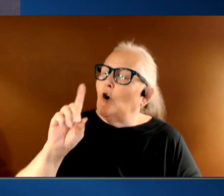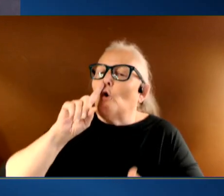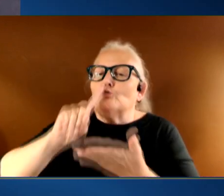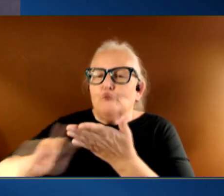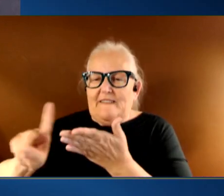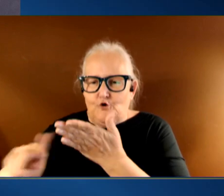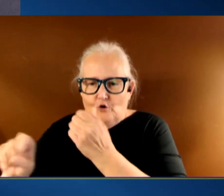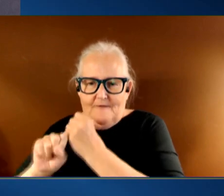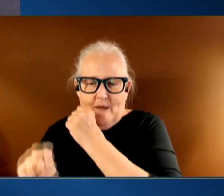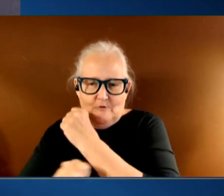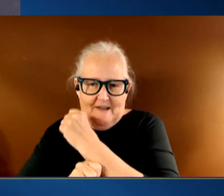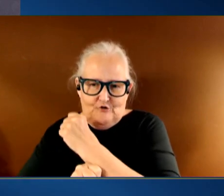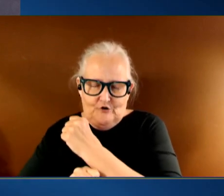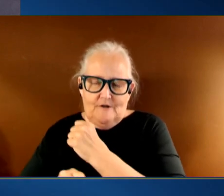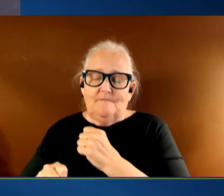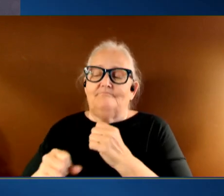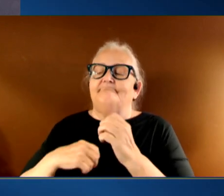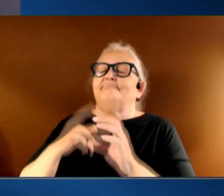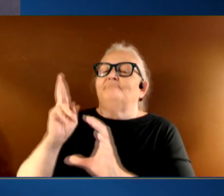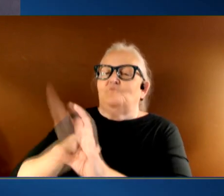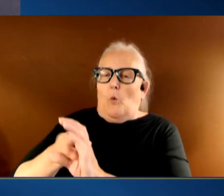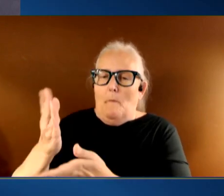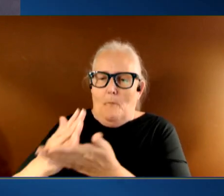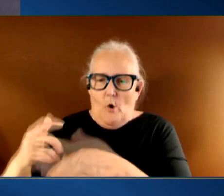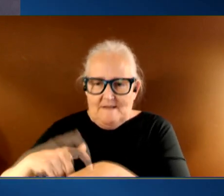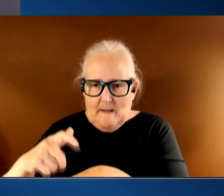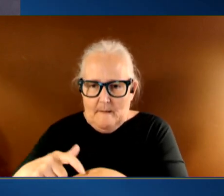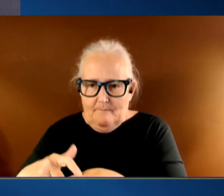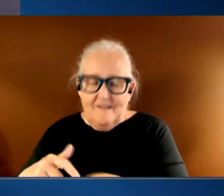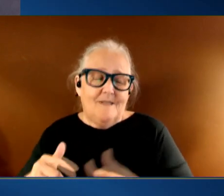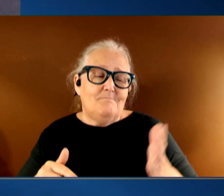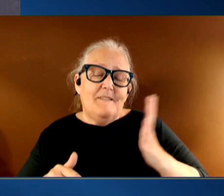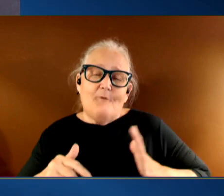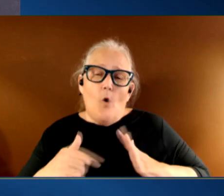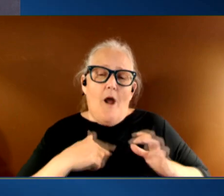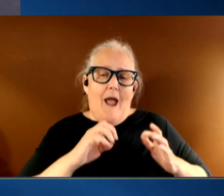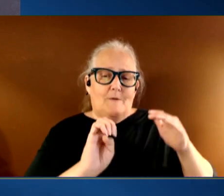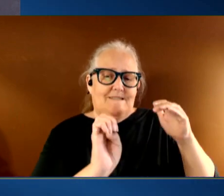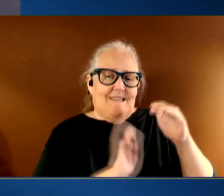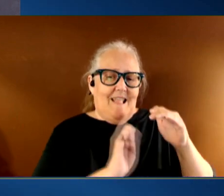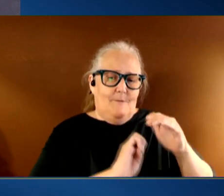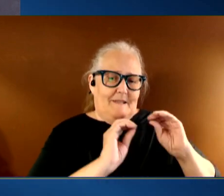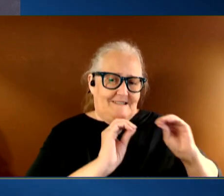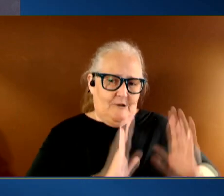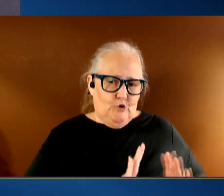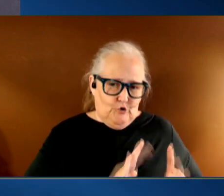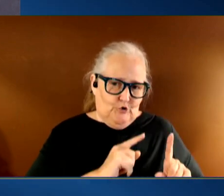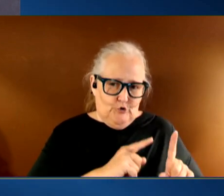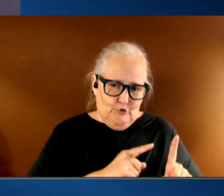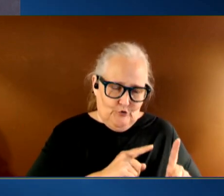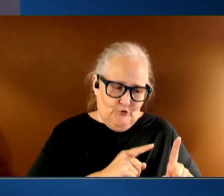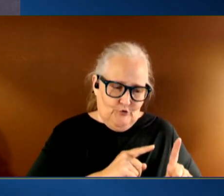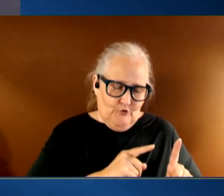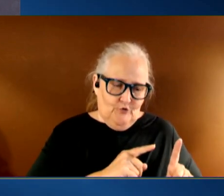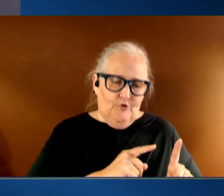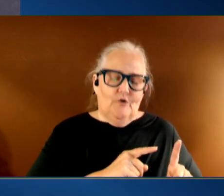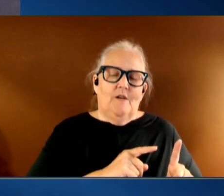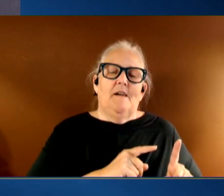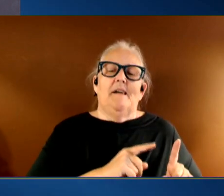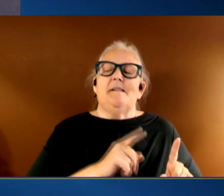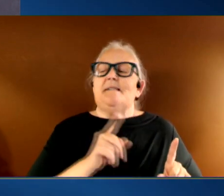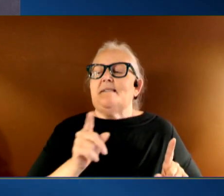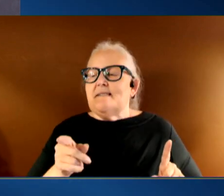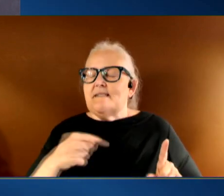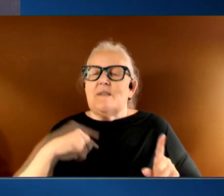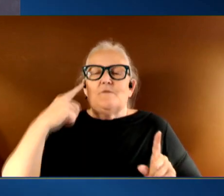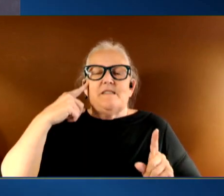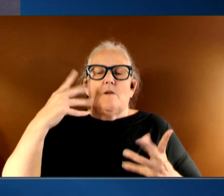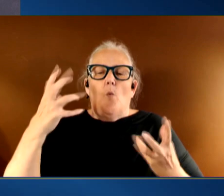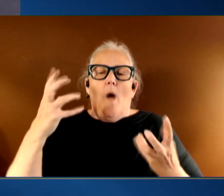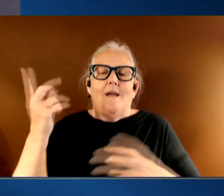was transitioning from elementary school teaching to trying to open a daycare program. And I got